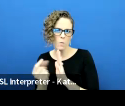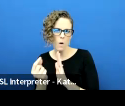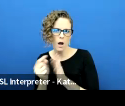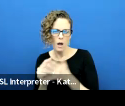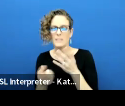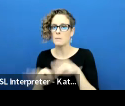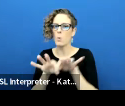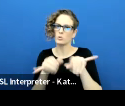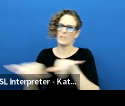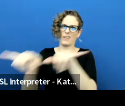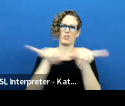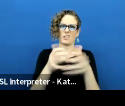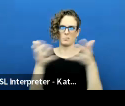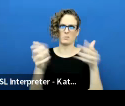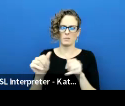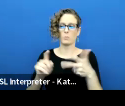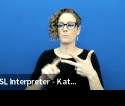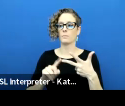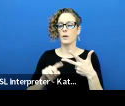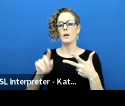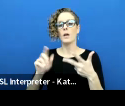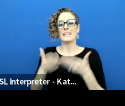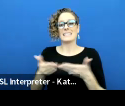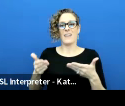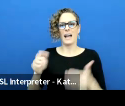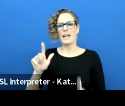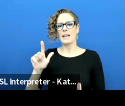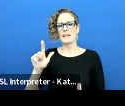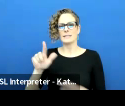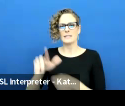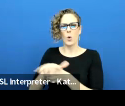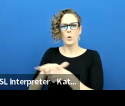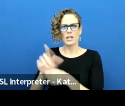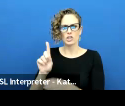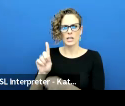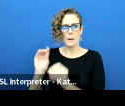possible device location so where do we want the Hub where do we put the various devices so they're